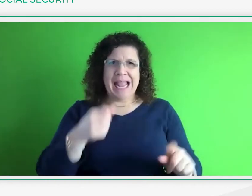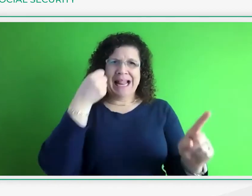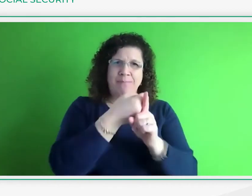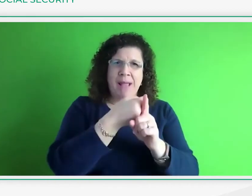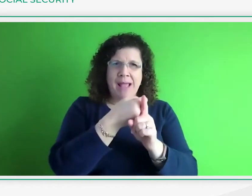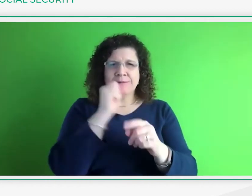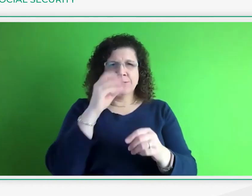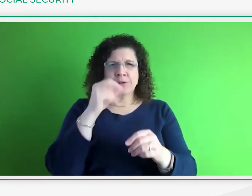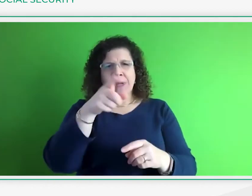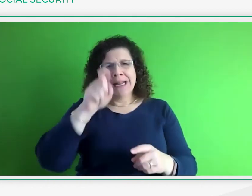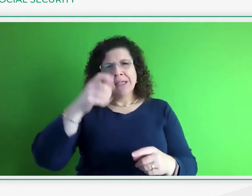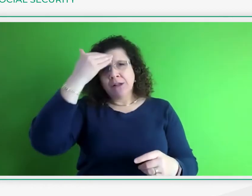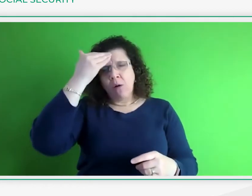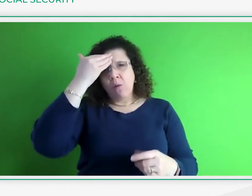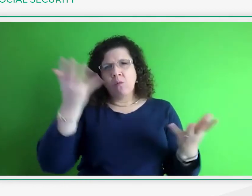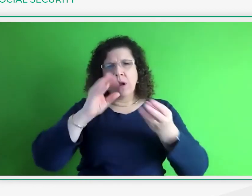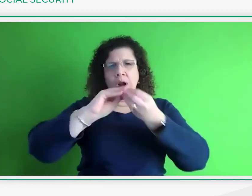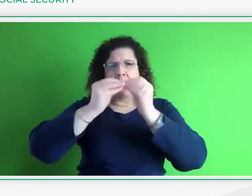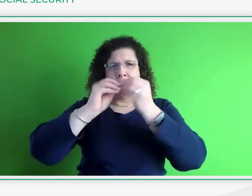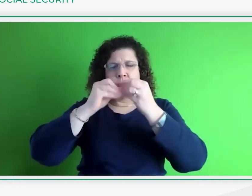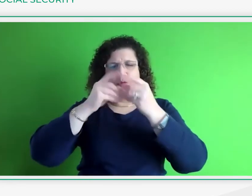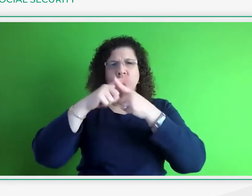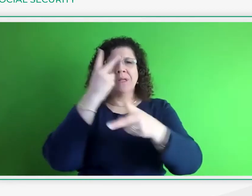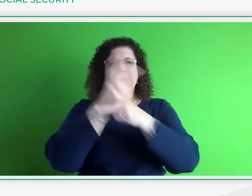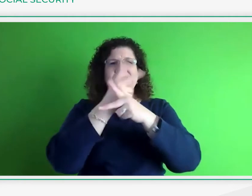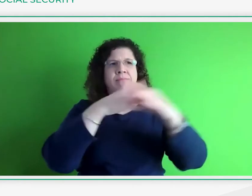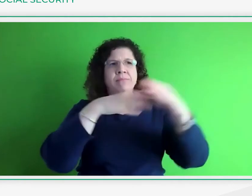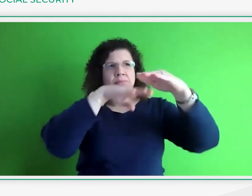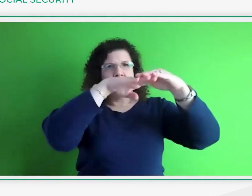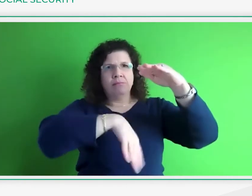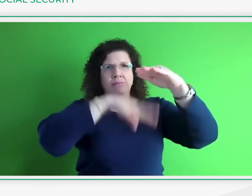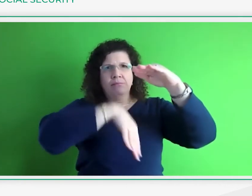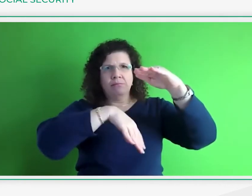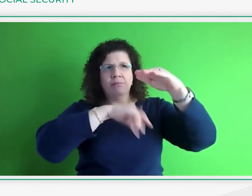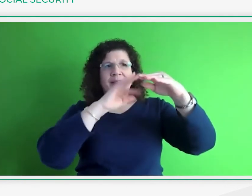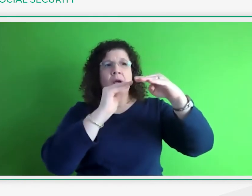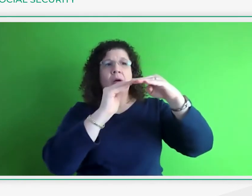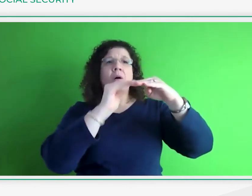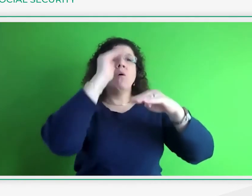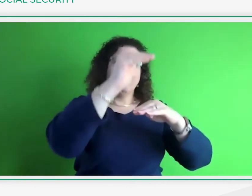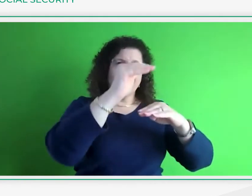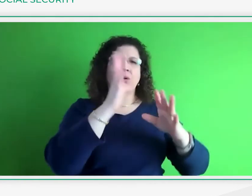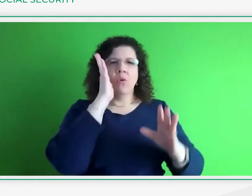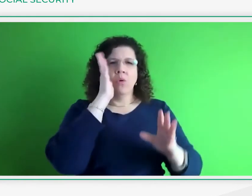That will. And that can impact your benefits. So you need to know what the numbers are to try to keep below that number.